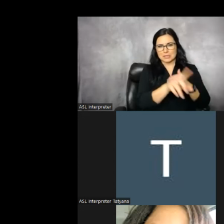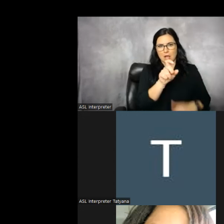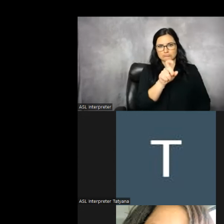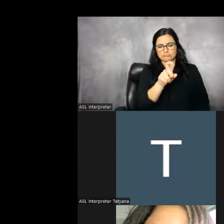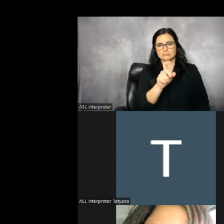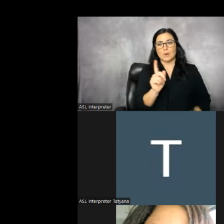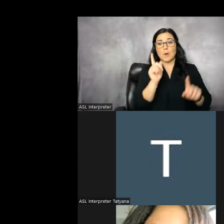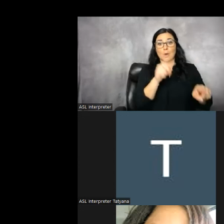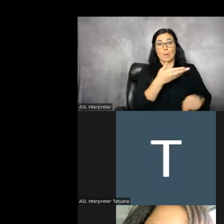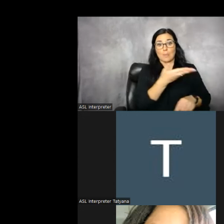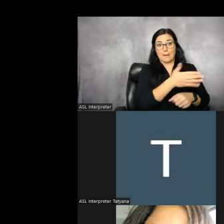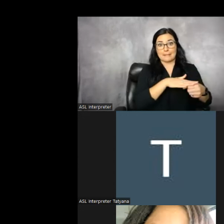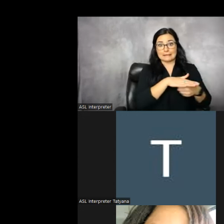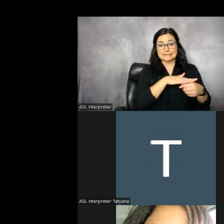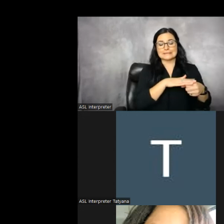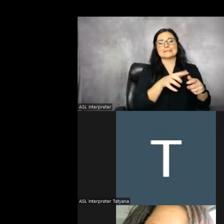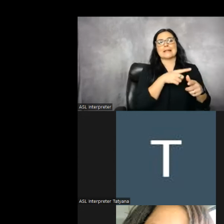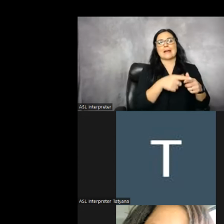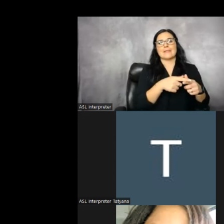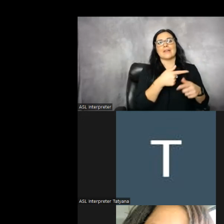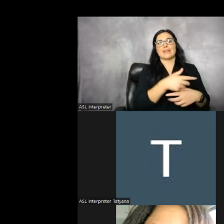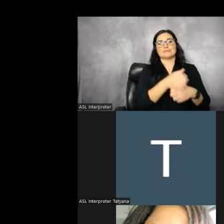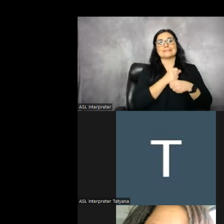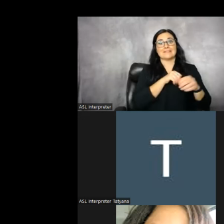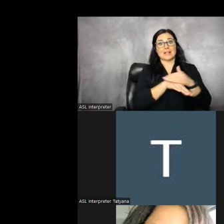and then that's how they would obtain access.